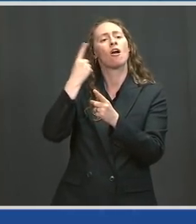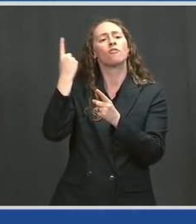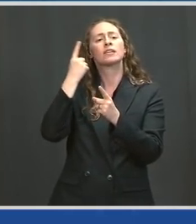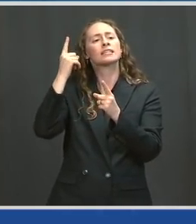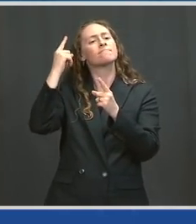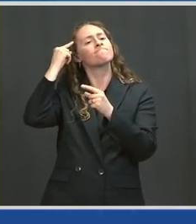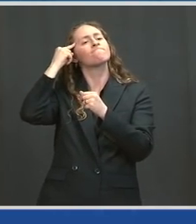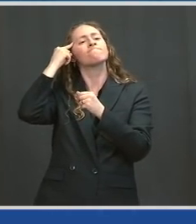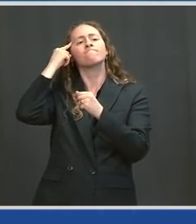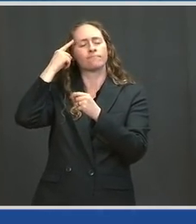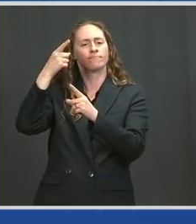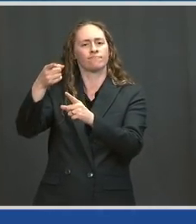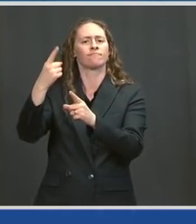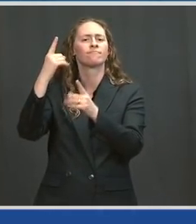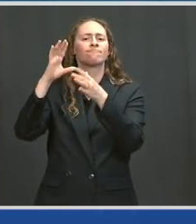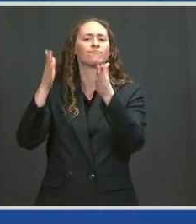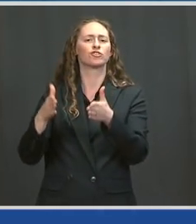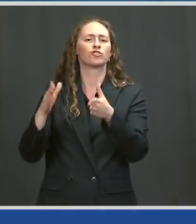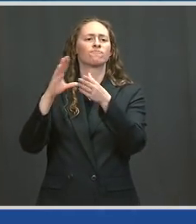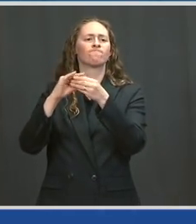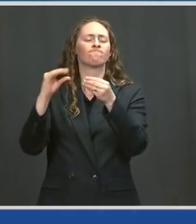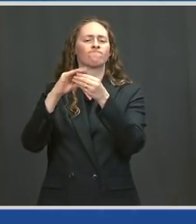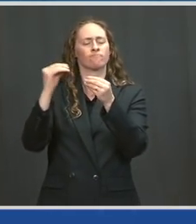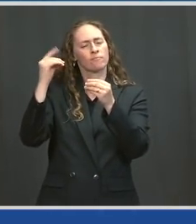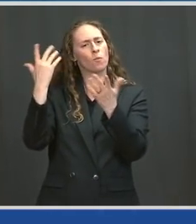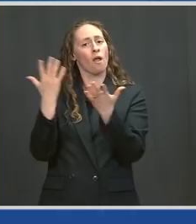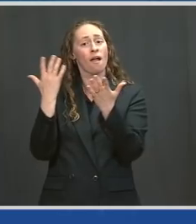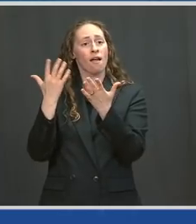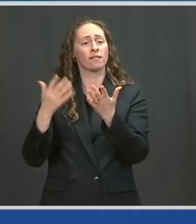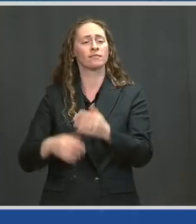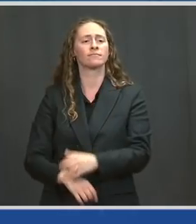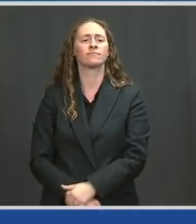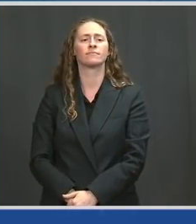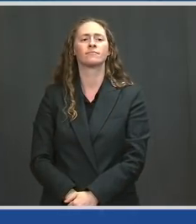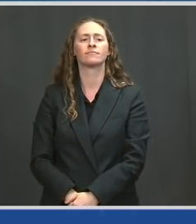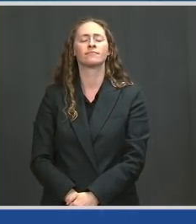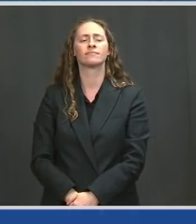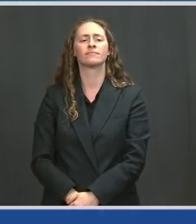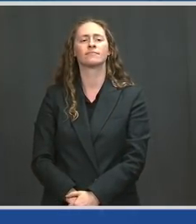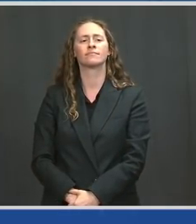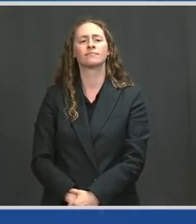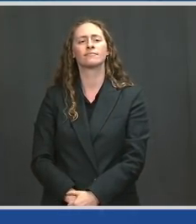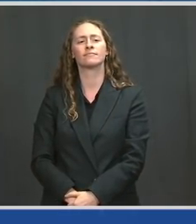Tulsa's proud son, whose father was a Greenwood survivor, said, and I quote,